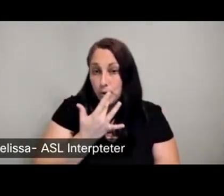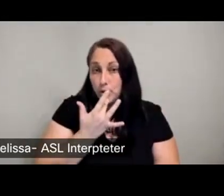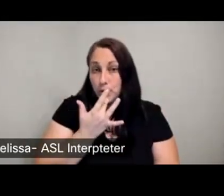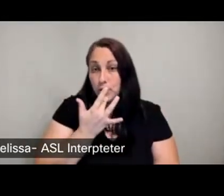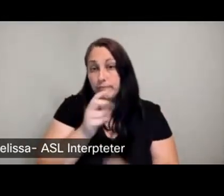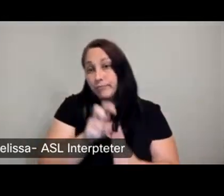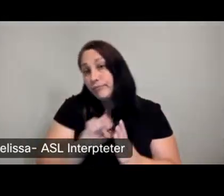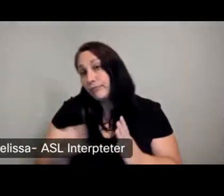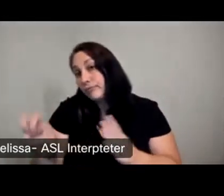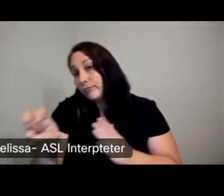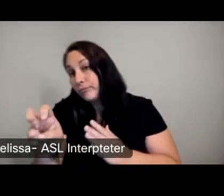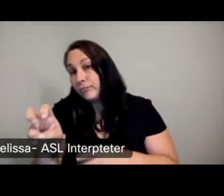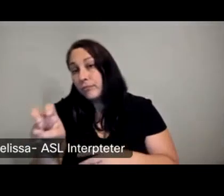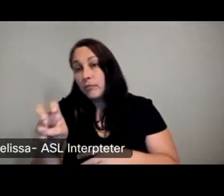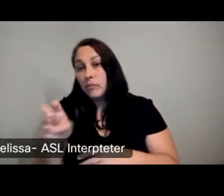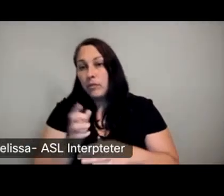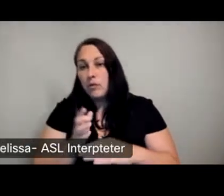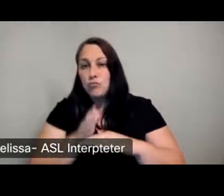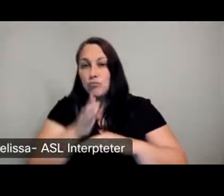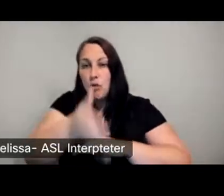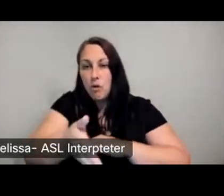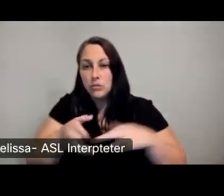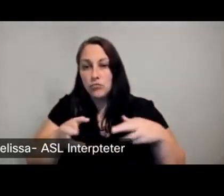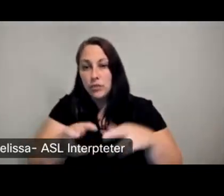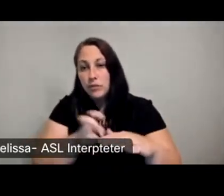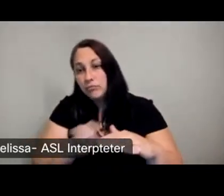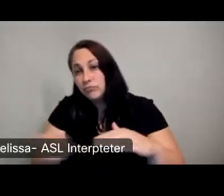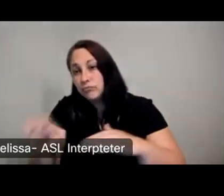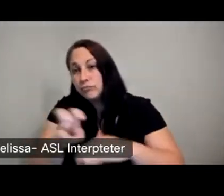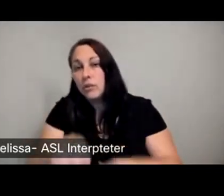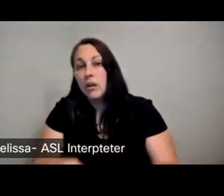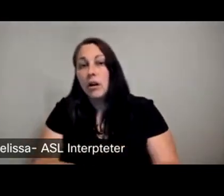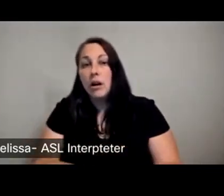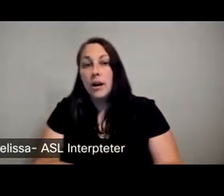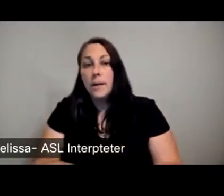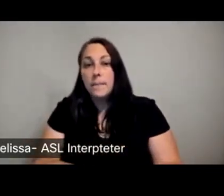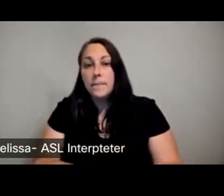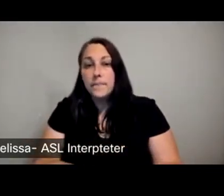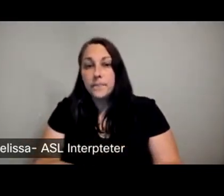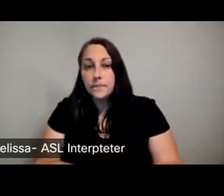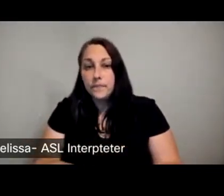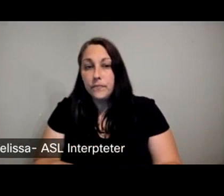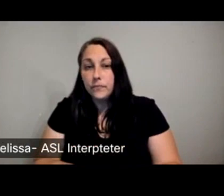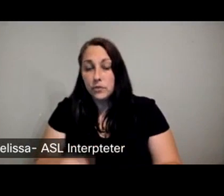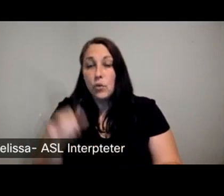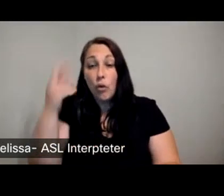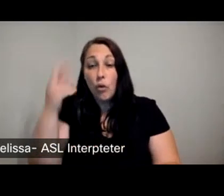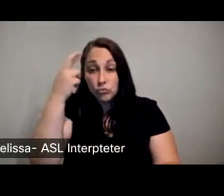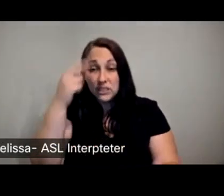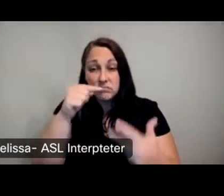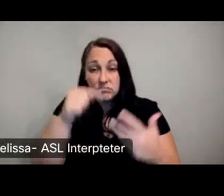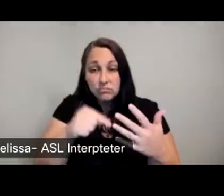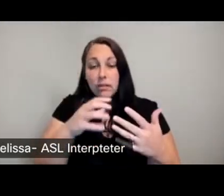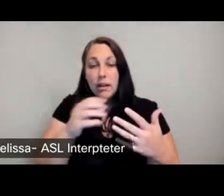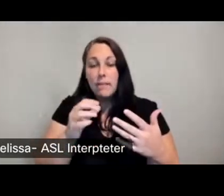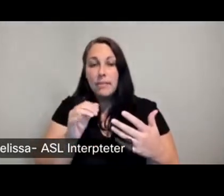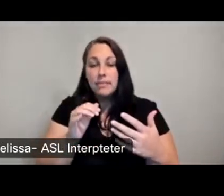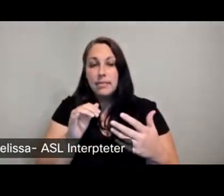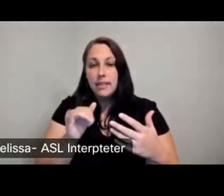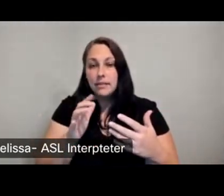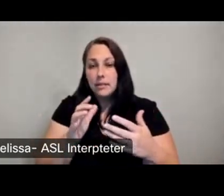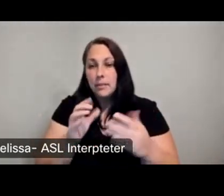um across the river and uh covering a a um smaller section of Ward 7. again it's